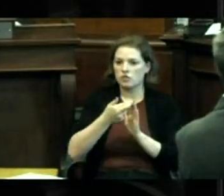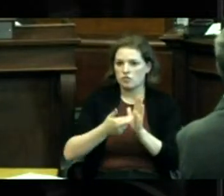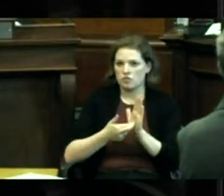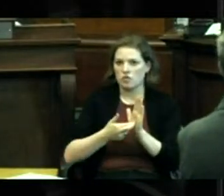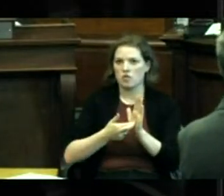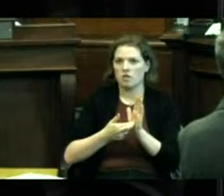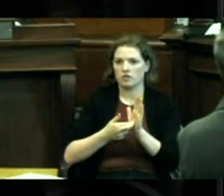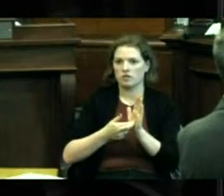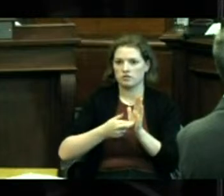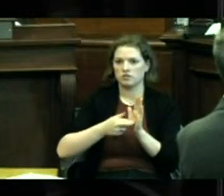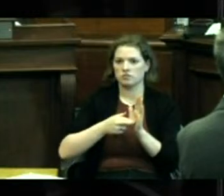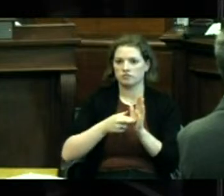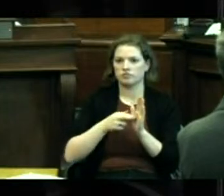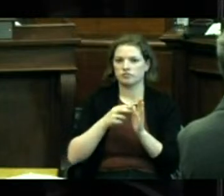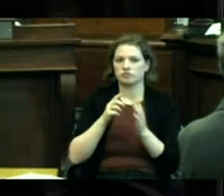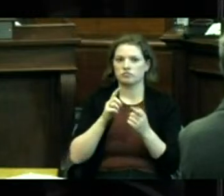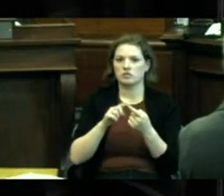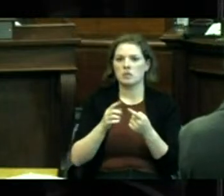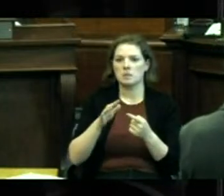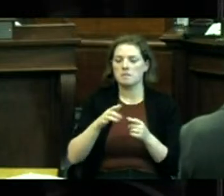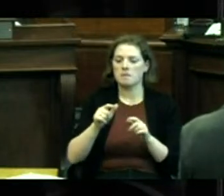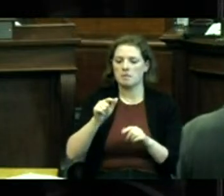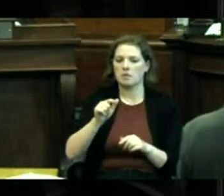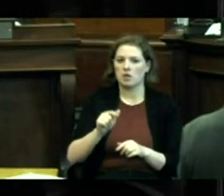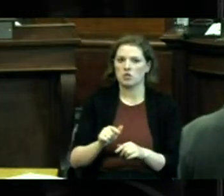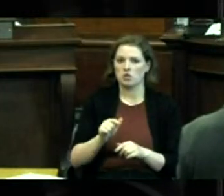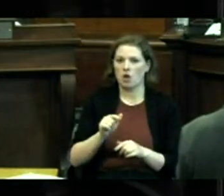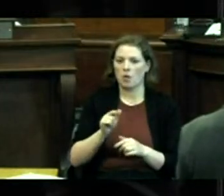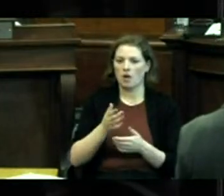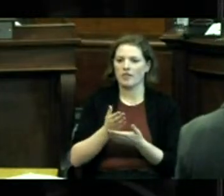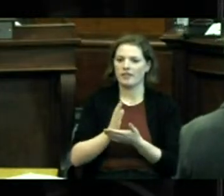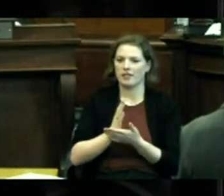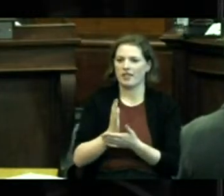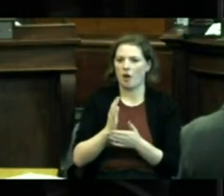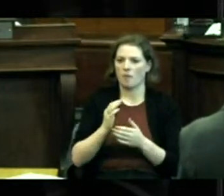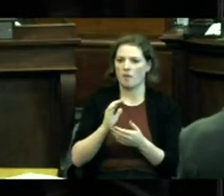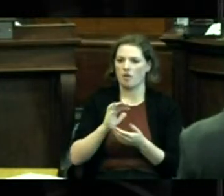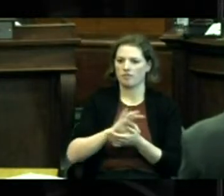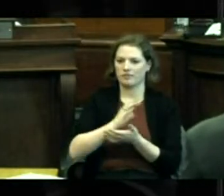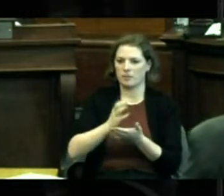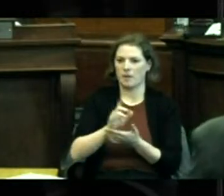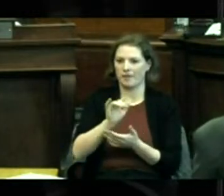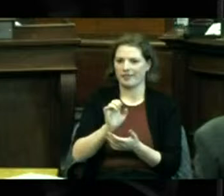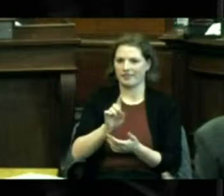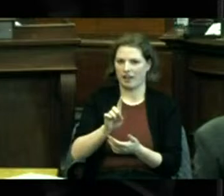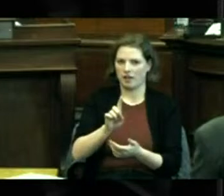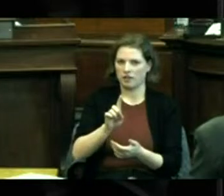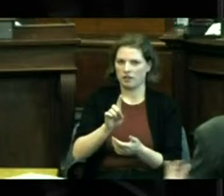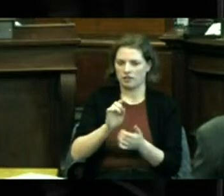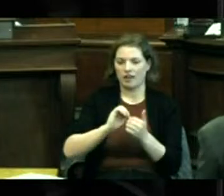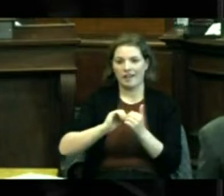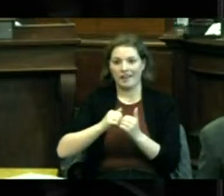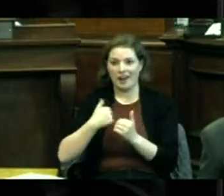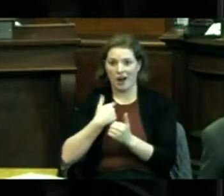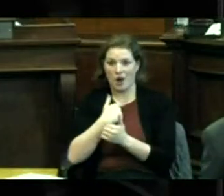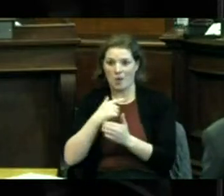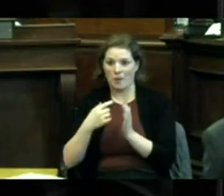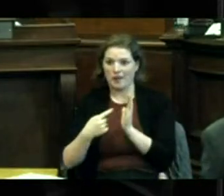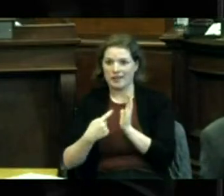in Rochester. And what I mean by that is they changed the rules to essentially lower our